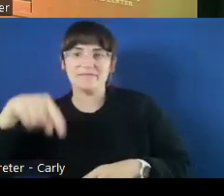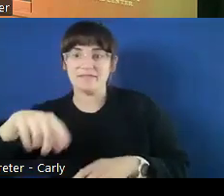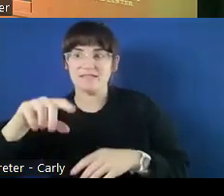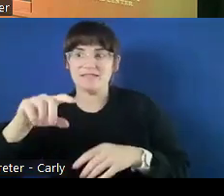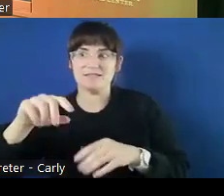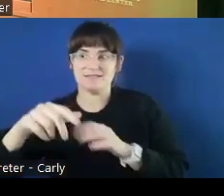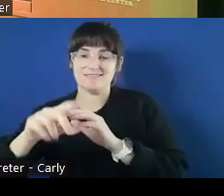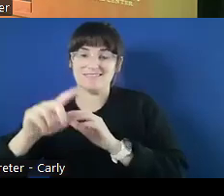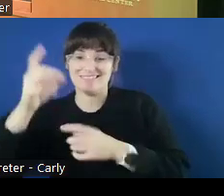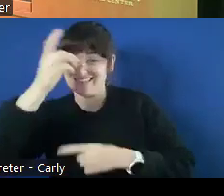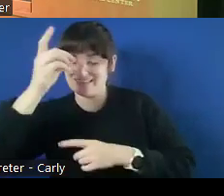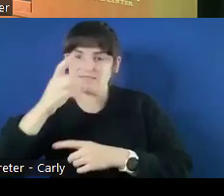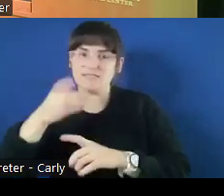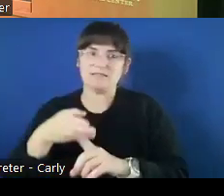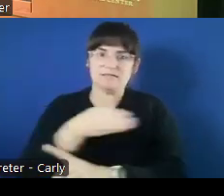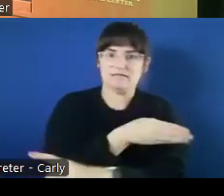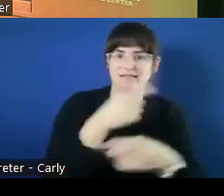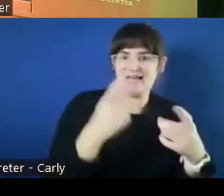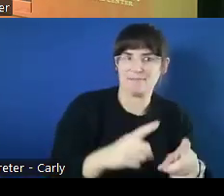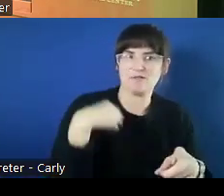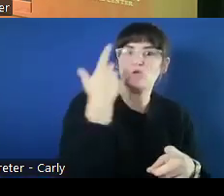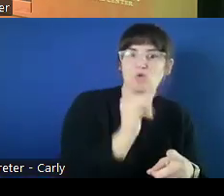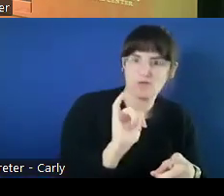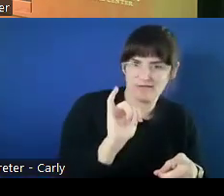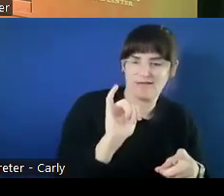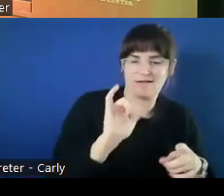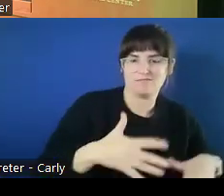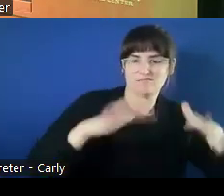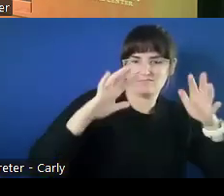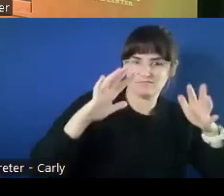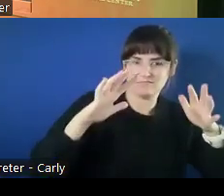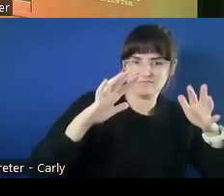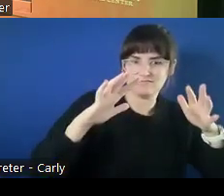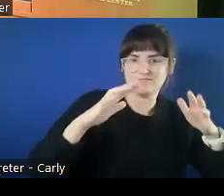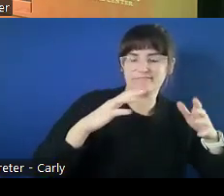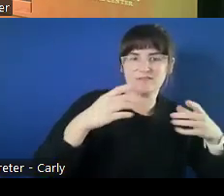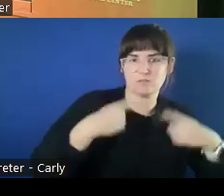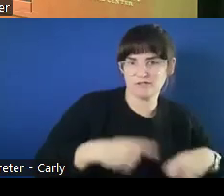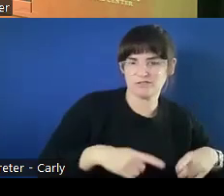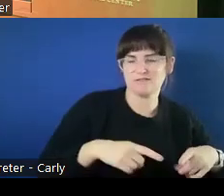uh that also manifest as depressive symptoms or anxiety what we do know more about are behavioral